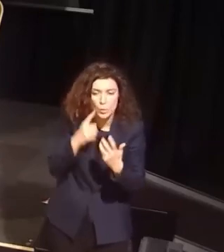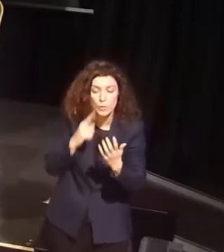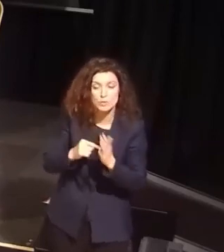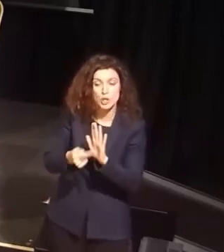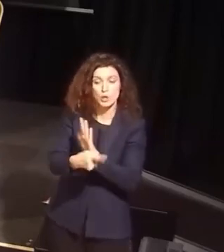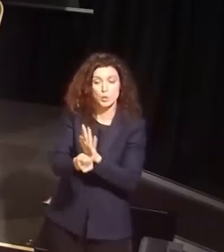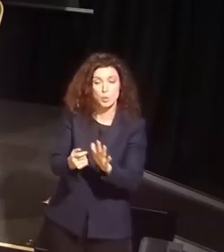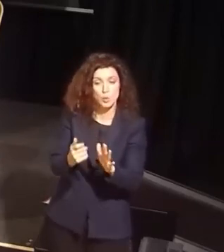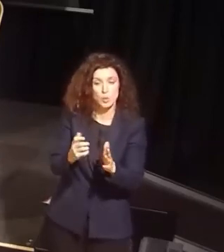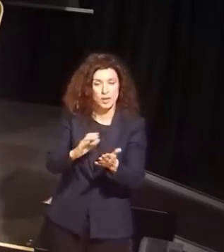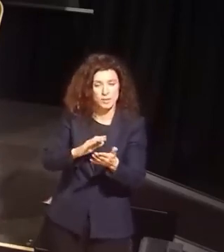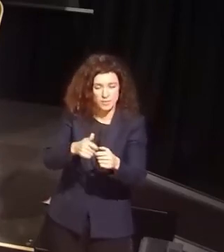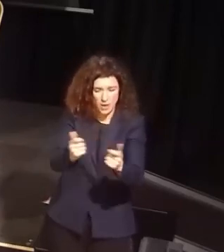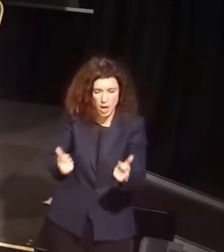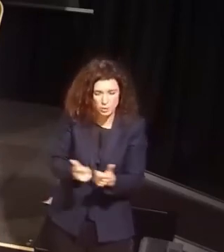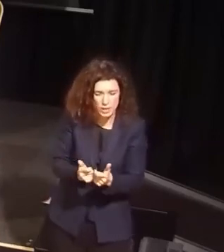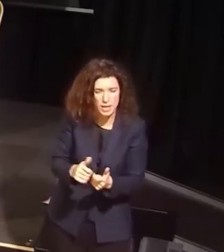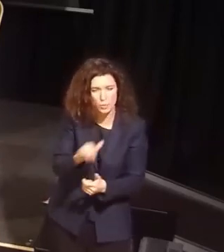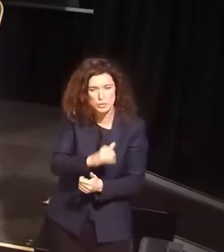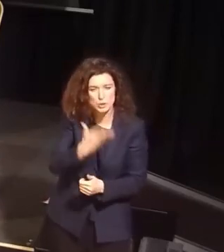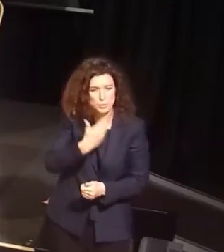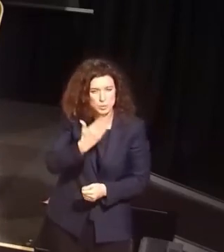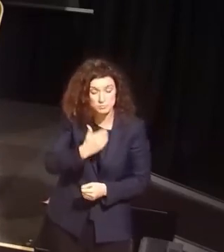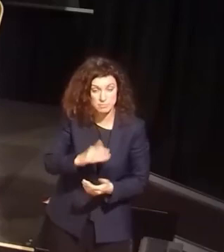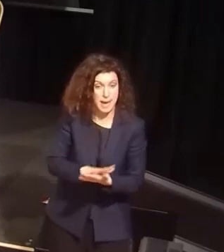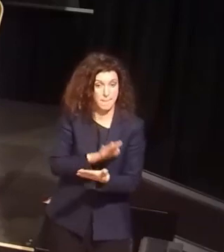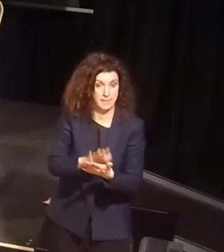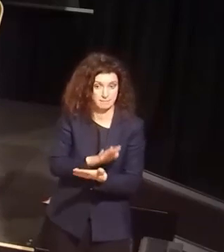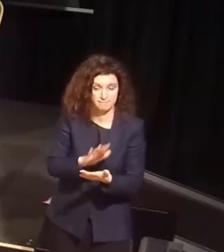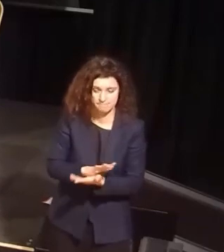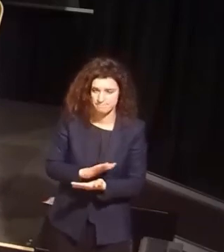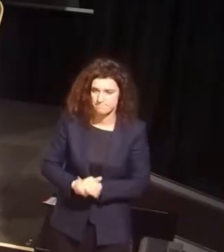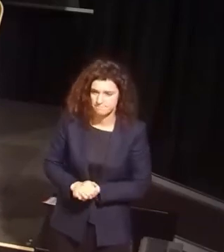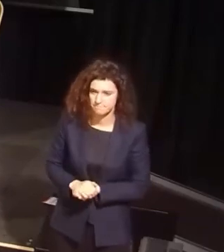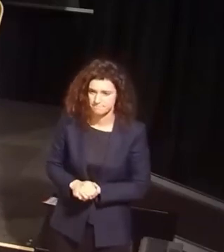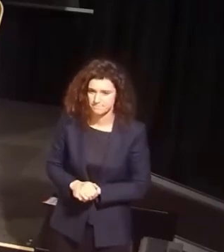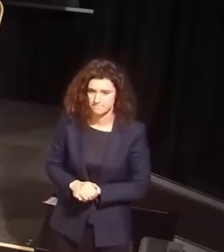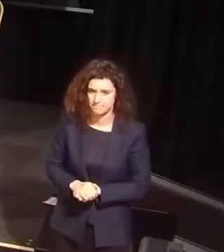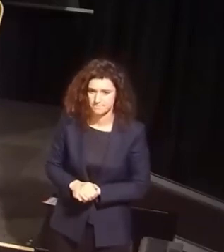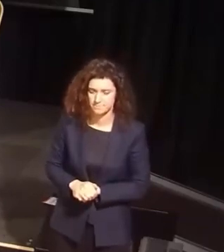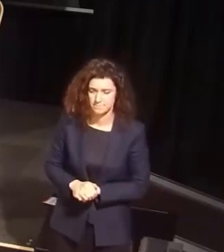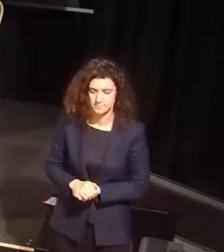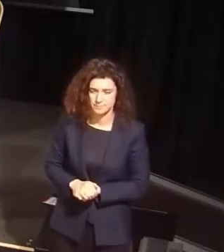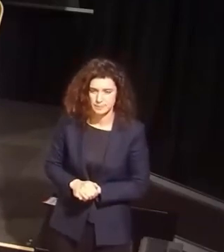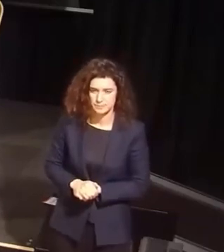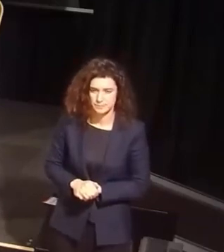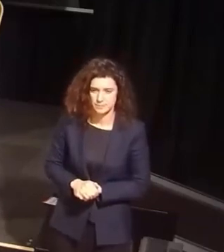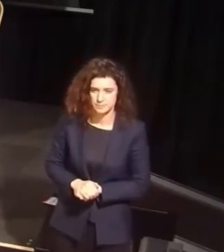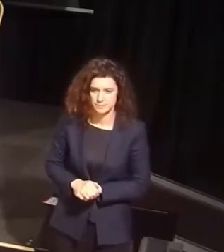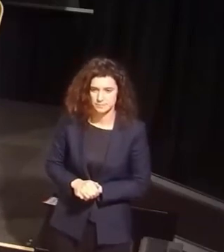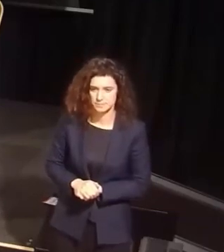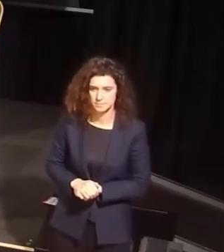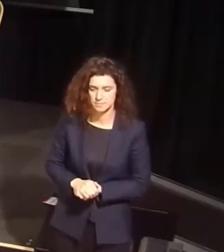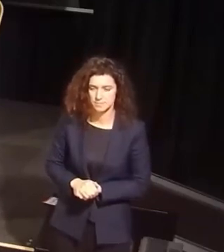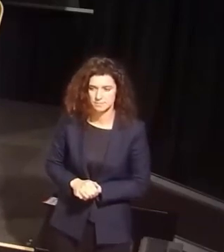we're quite happy to do that. If there's anything that you could do for us, take the typing game that I showed at the start.